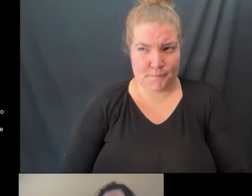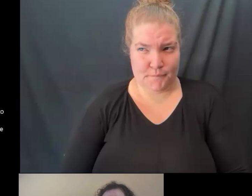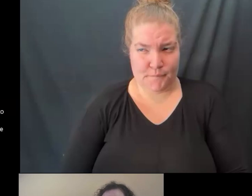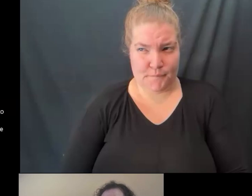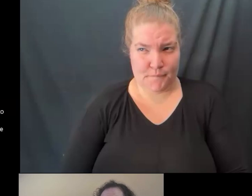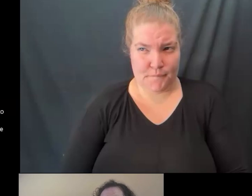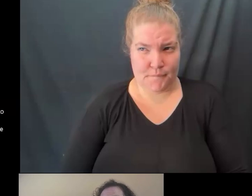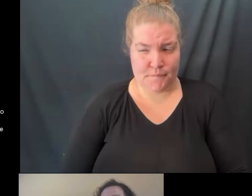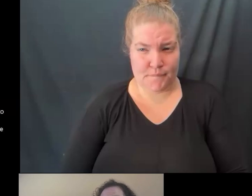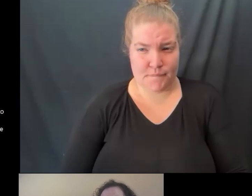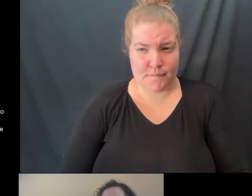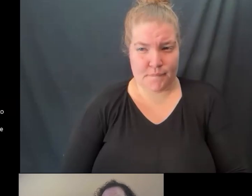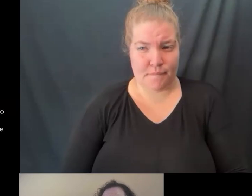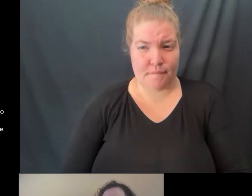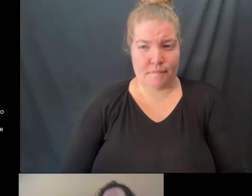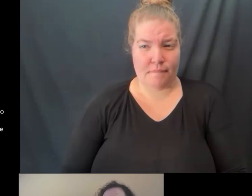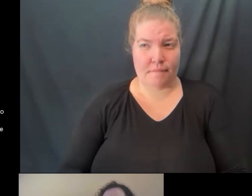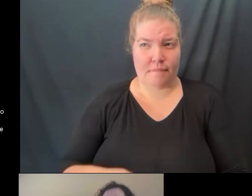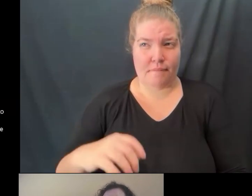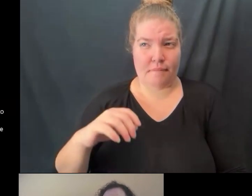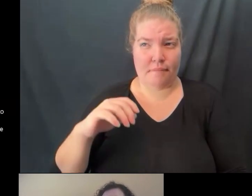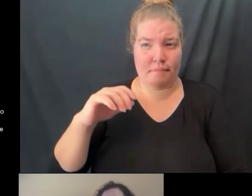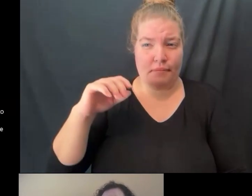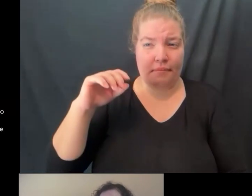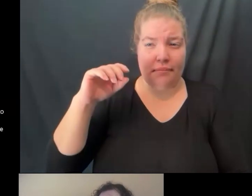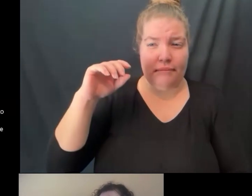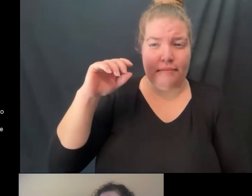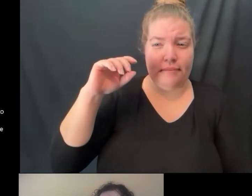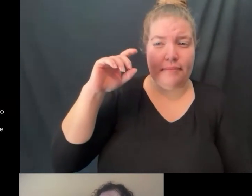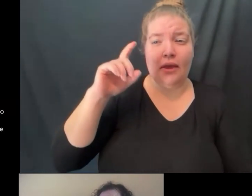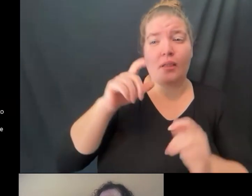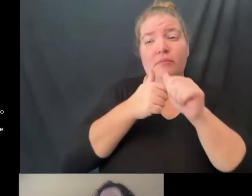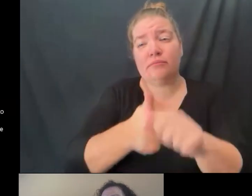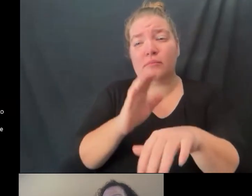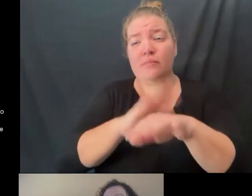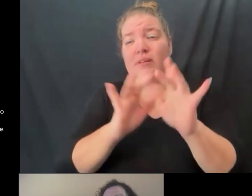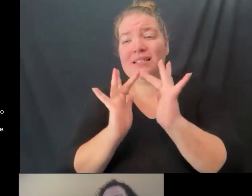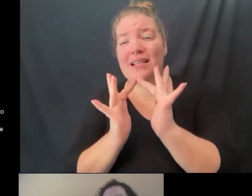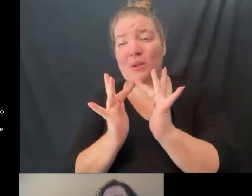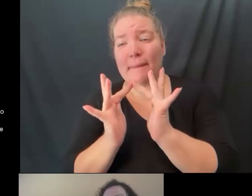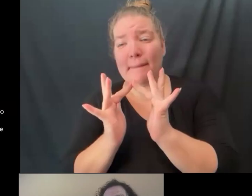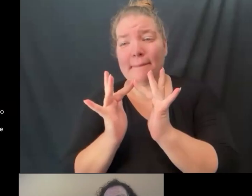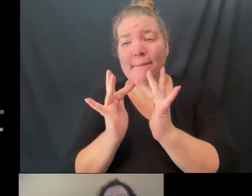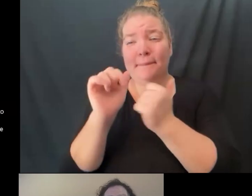But you remember three slides ago, perhaps, if you were watching the slides, that I said that this web page